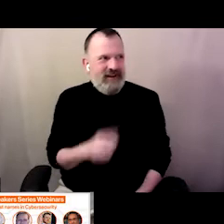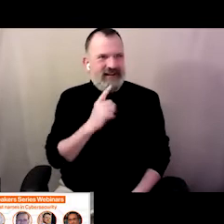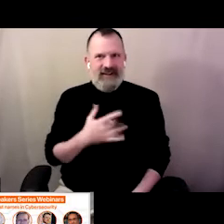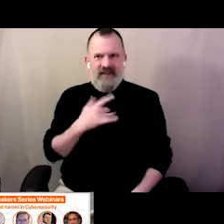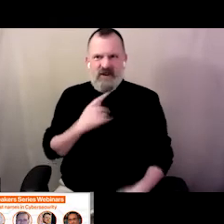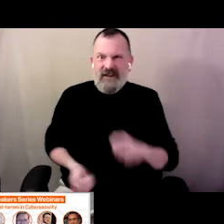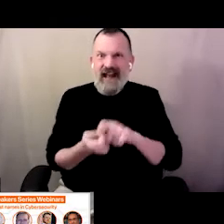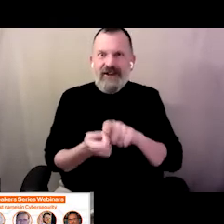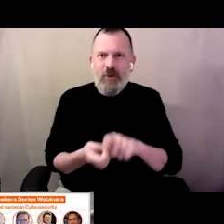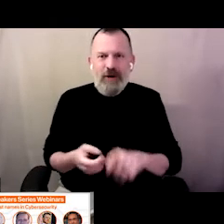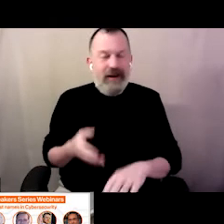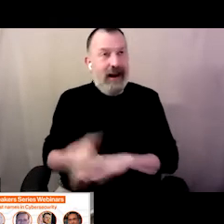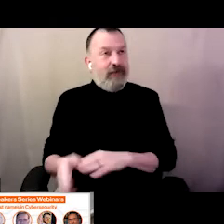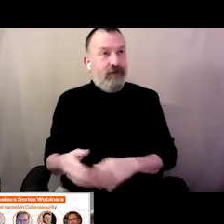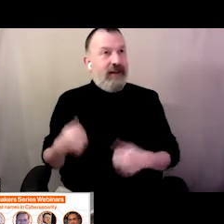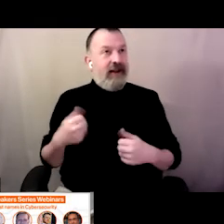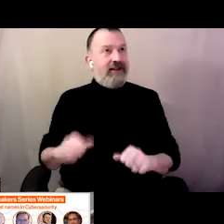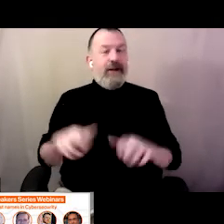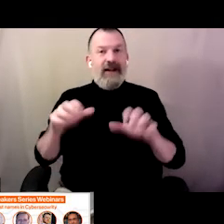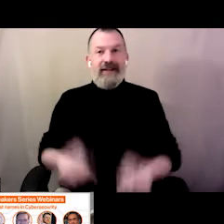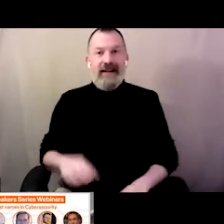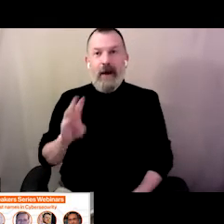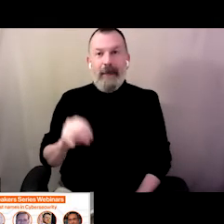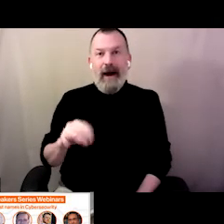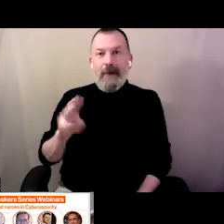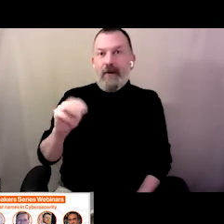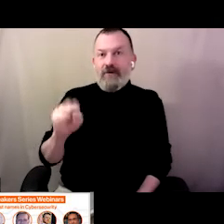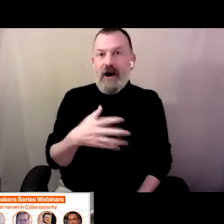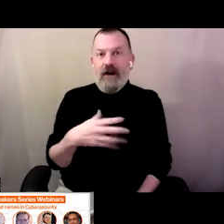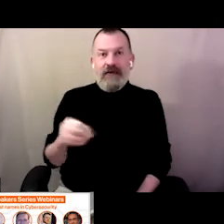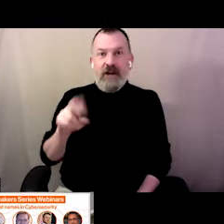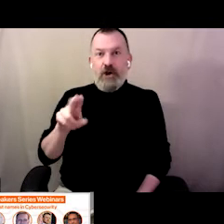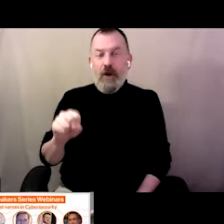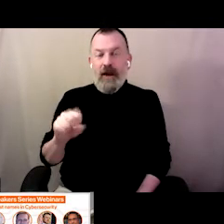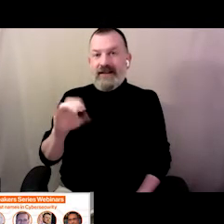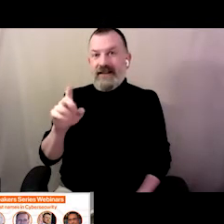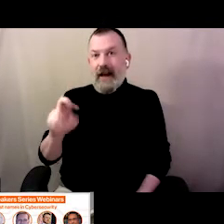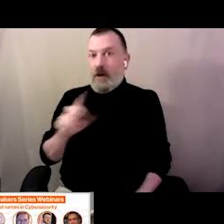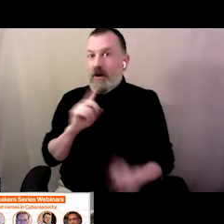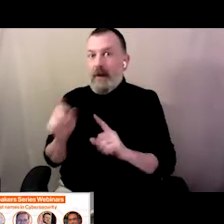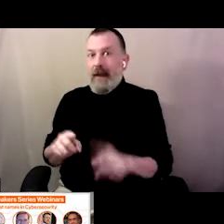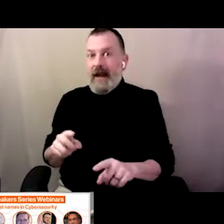CalebBarlow: Attempted takedown by Microsoft and US Cyber Command or is this political or is it